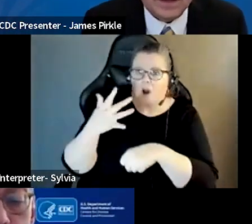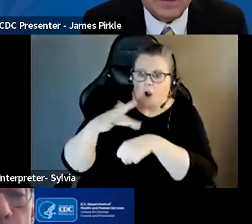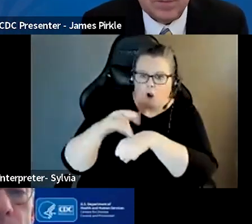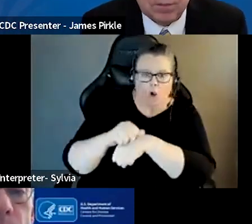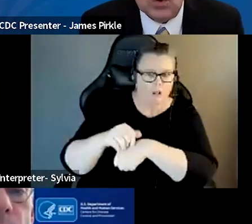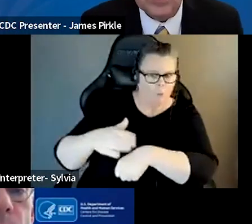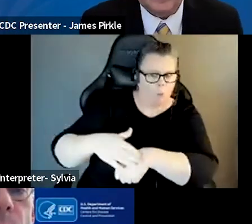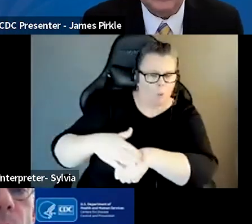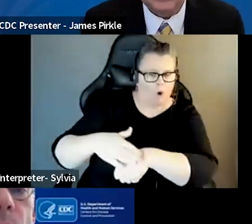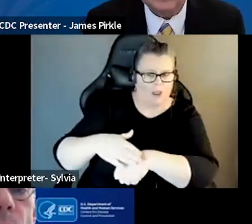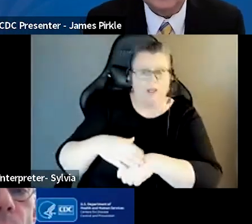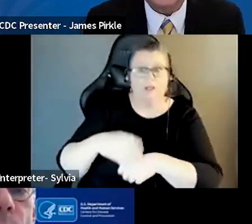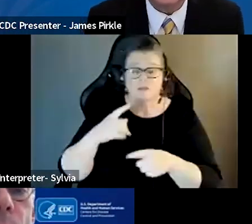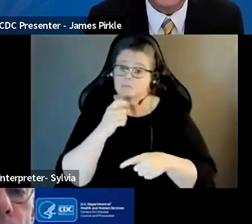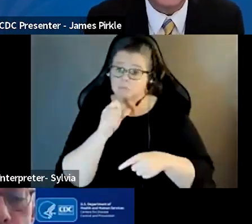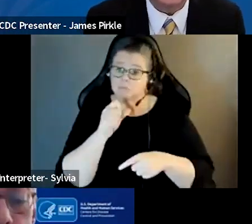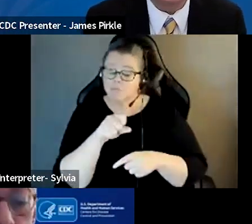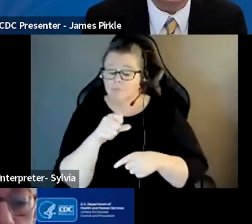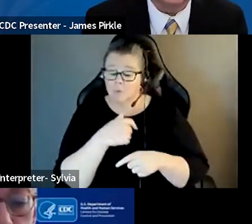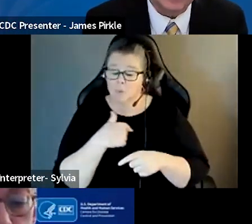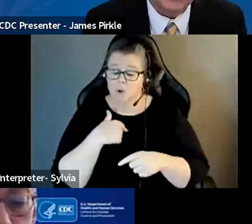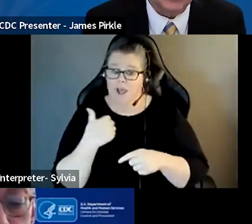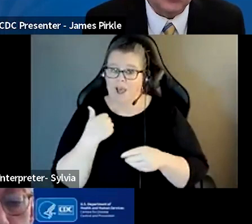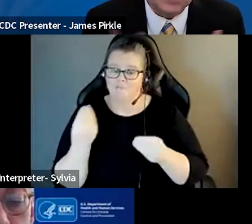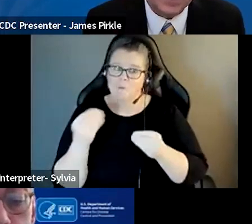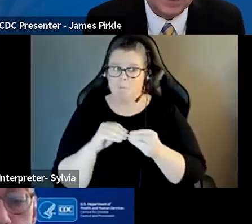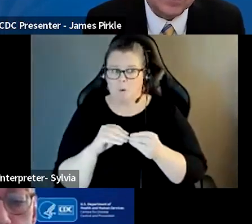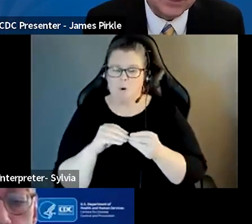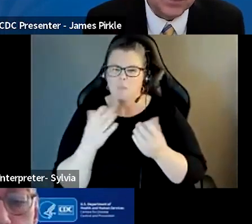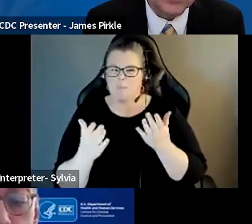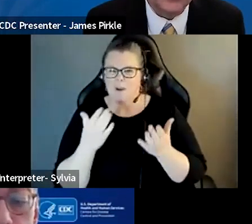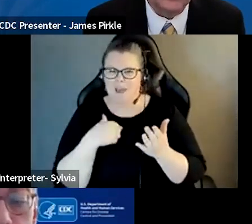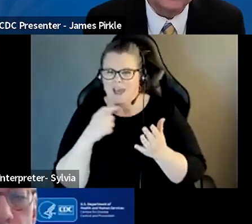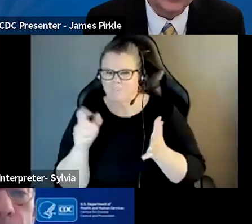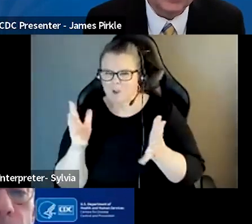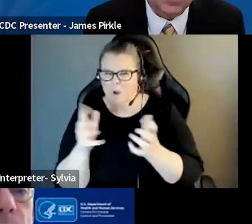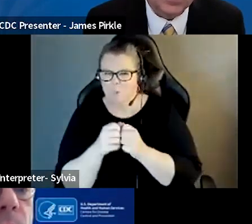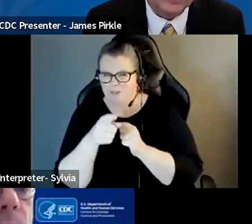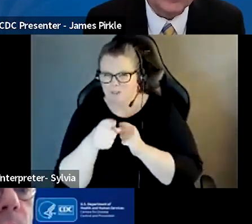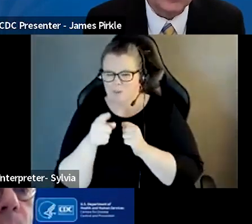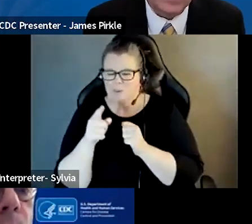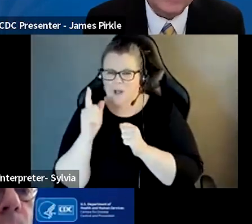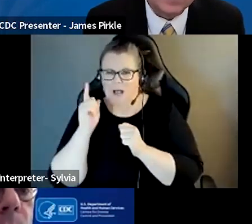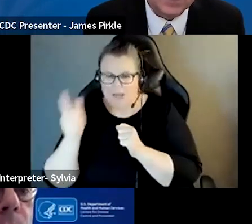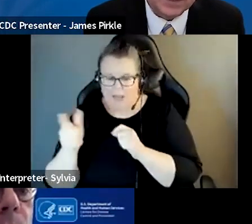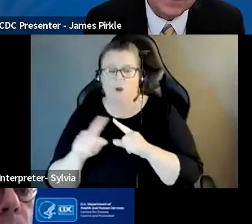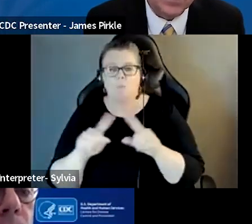Yes, and more than that, what -- yes. I may have to have kind of an offline conversation with you so we don't go too far. Got you. But there are lots of things.